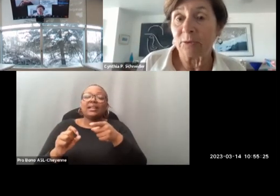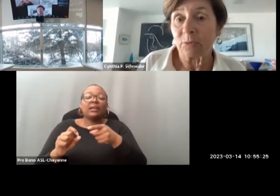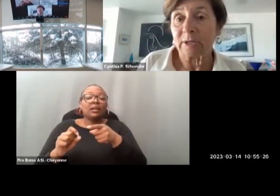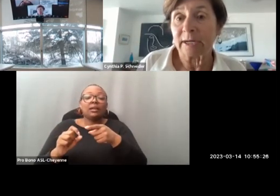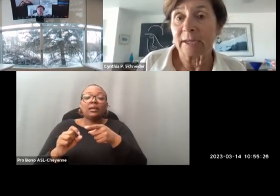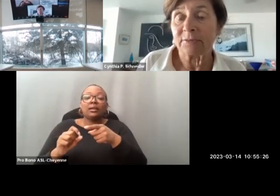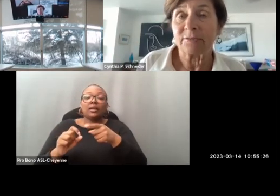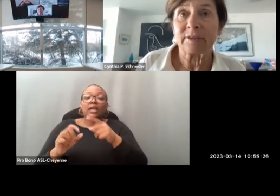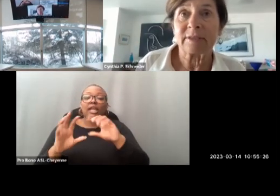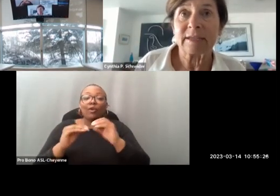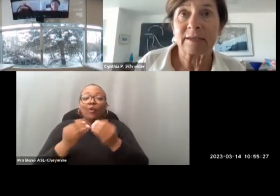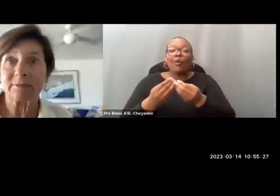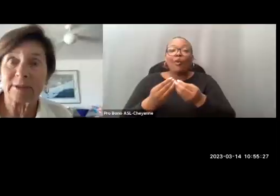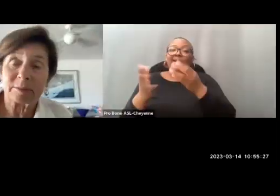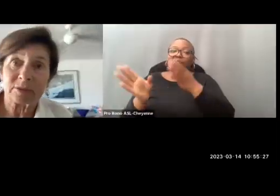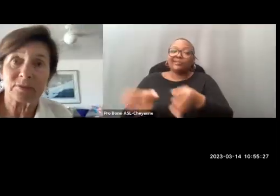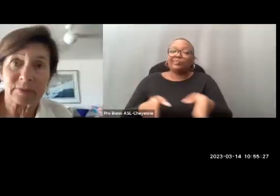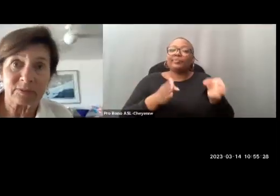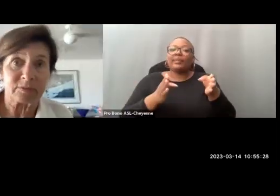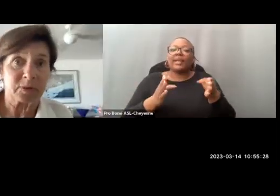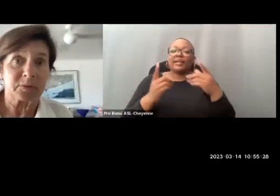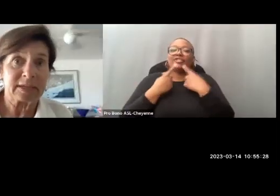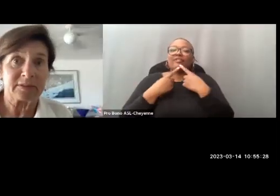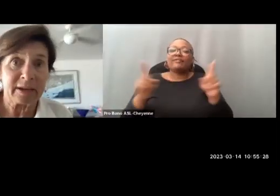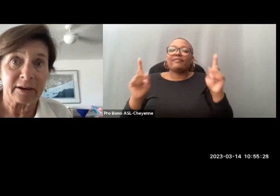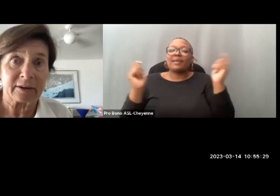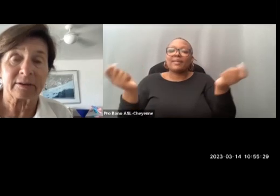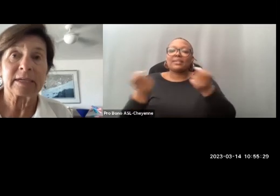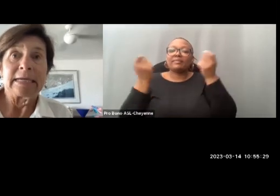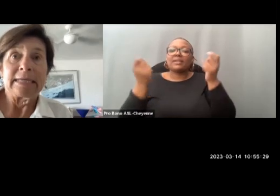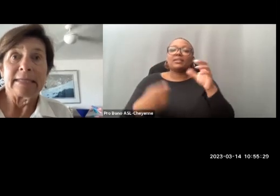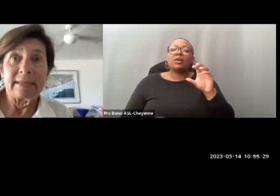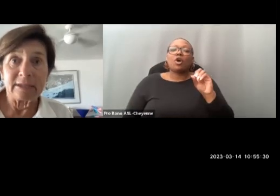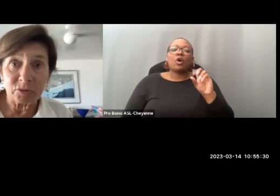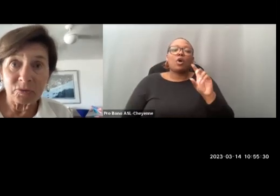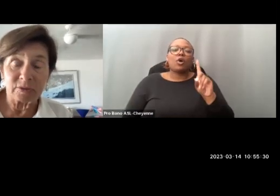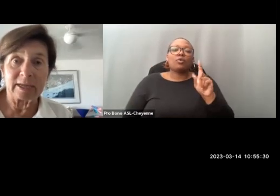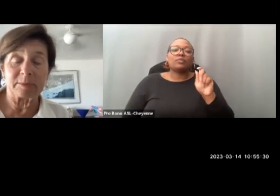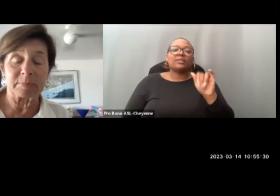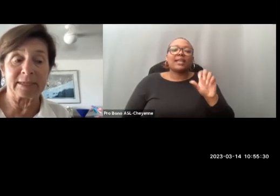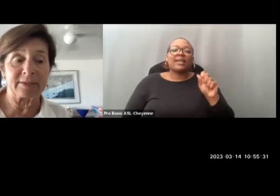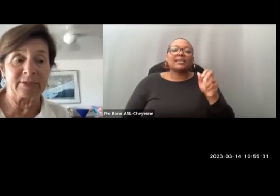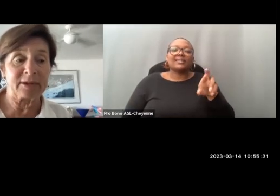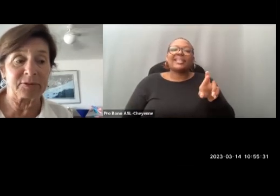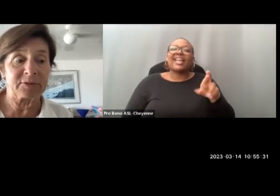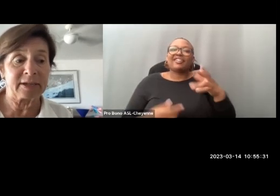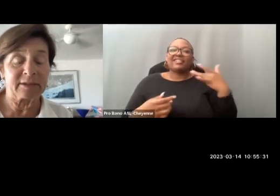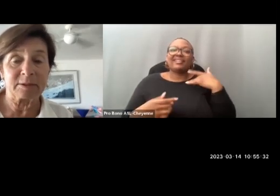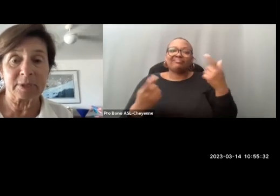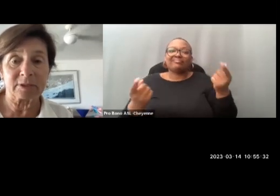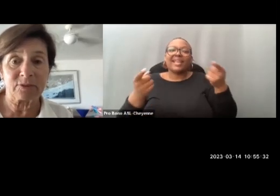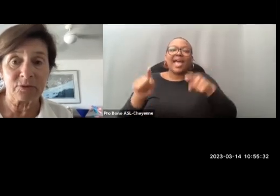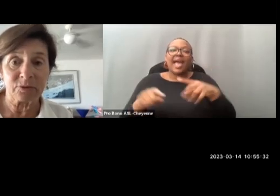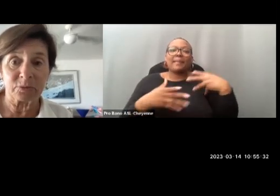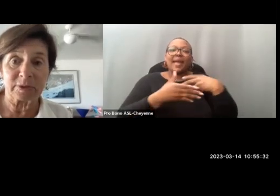he organized the famous Festival au Desert that used to take place outside Timbuktu.